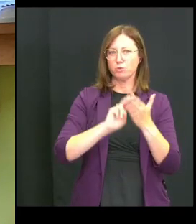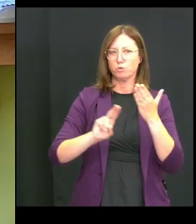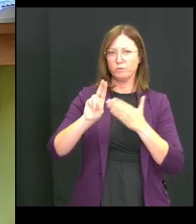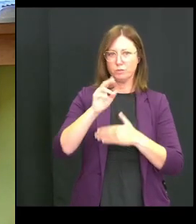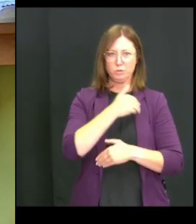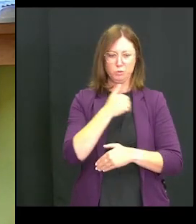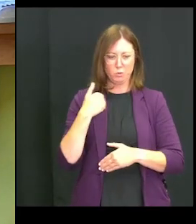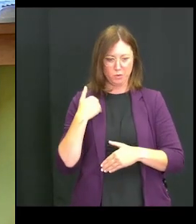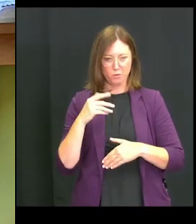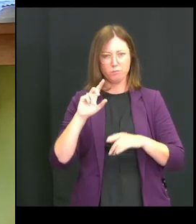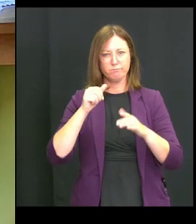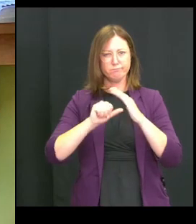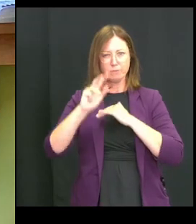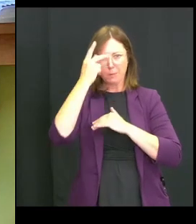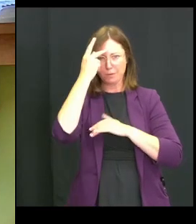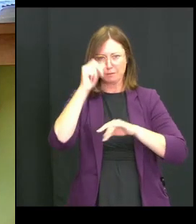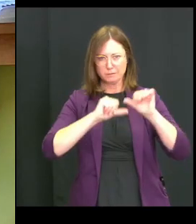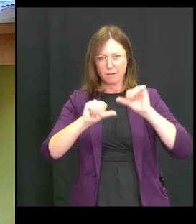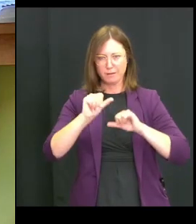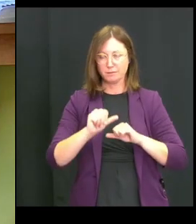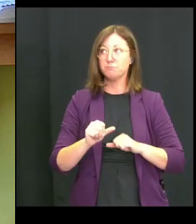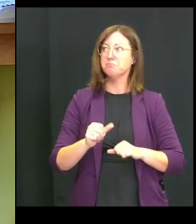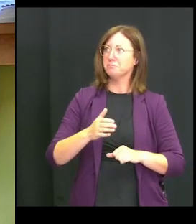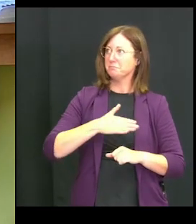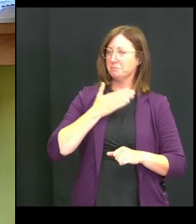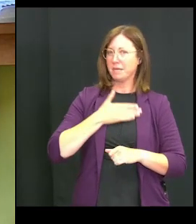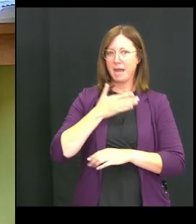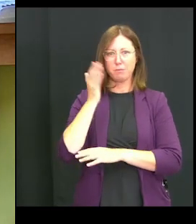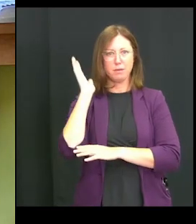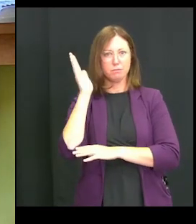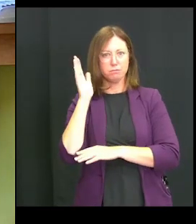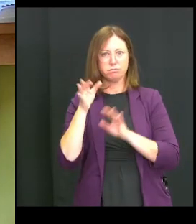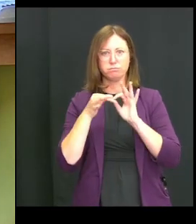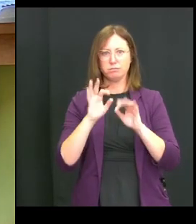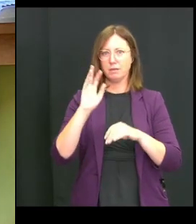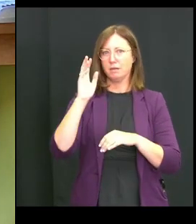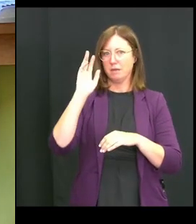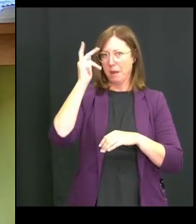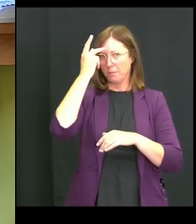It's a pleasure to be invited here to talk to you all about the state of political polarization in Canada,